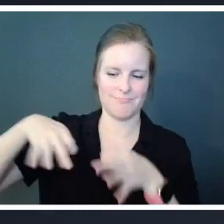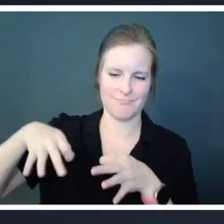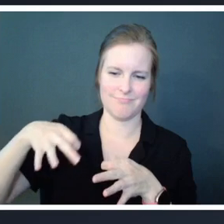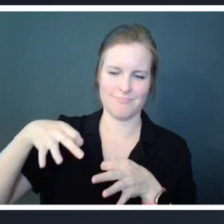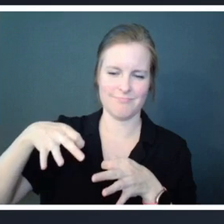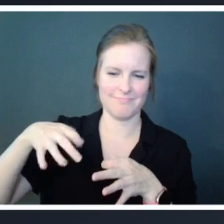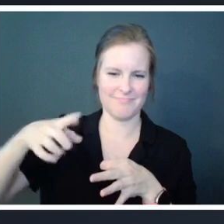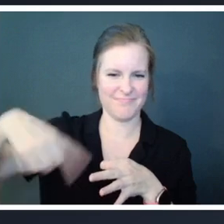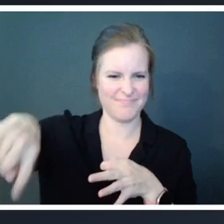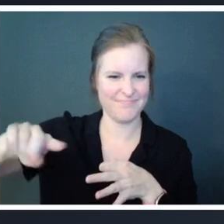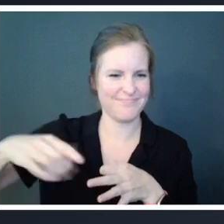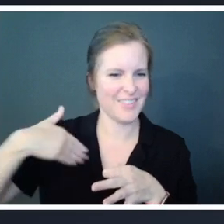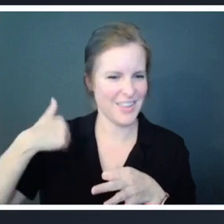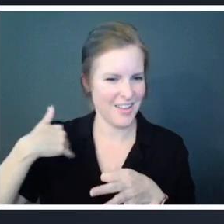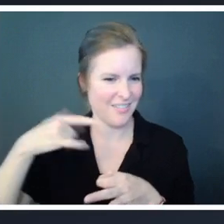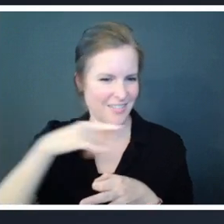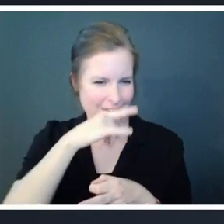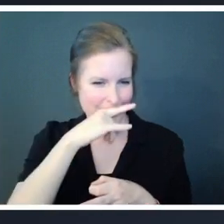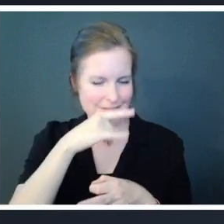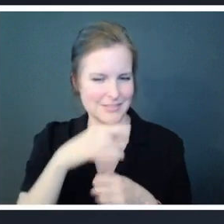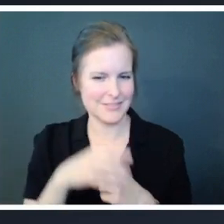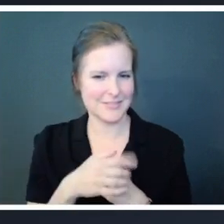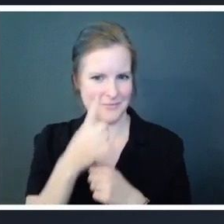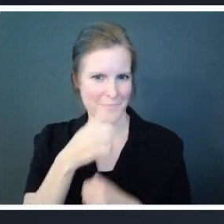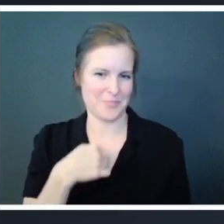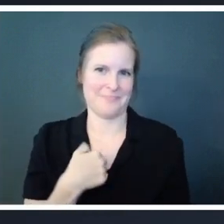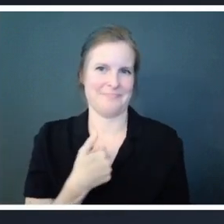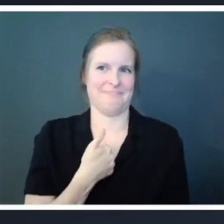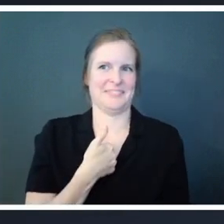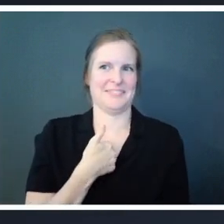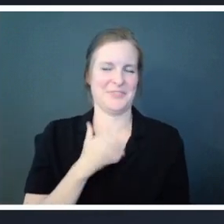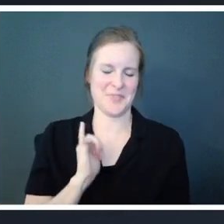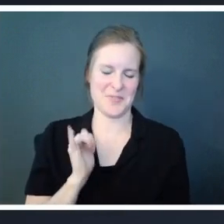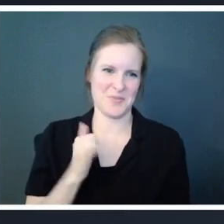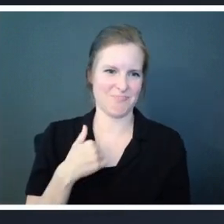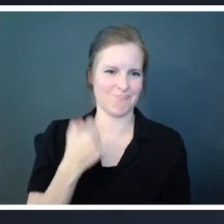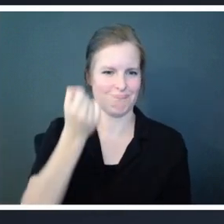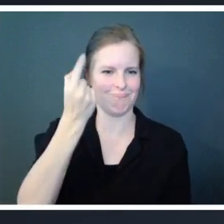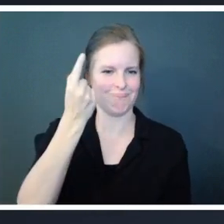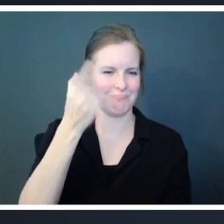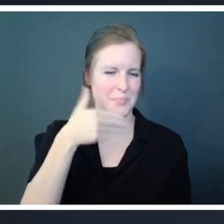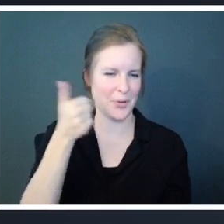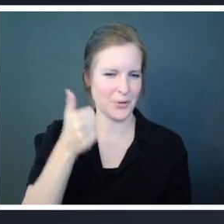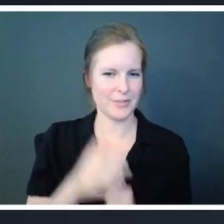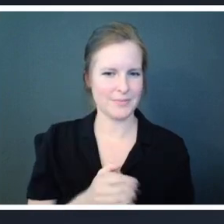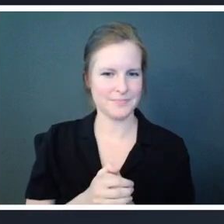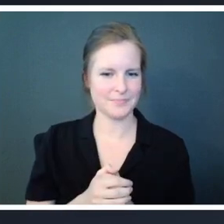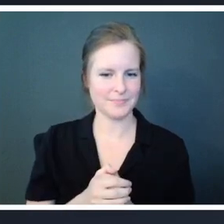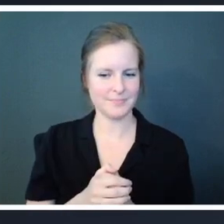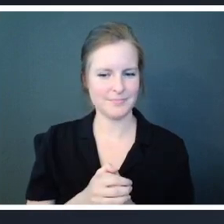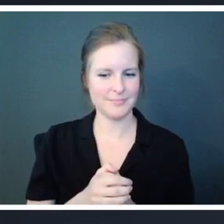and just even from, you know, for myself too, just kind of understand them a little bit more. Beth Evans: And I agree with all of that. And I